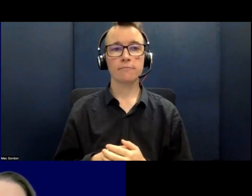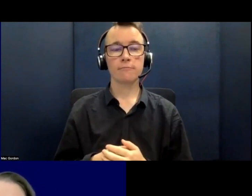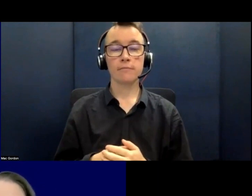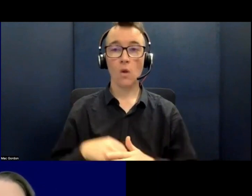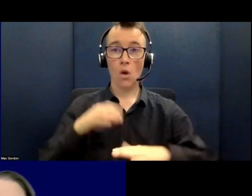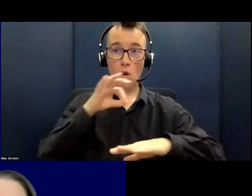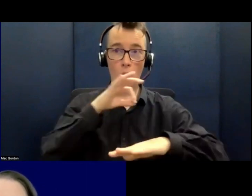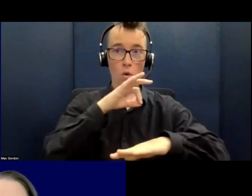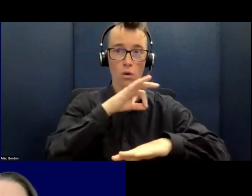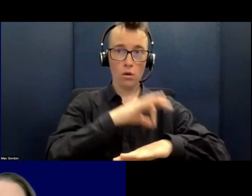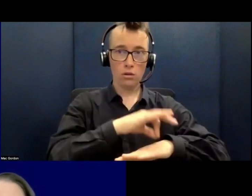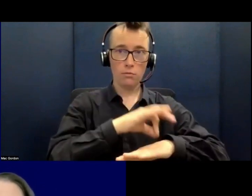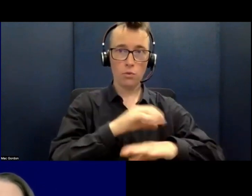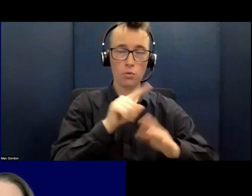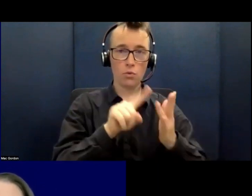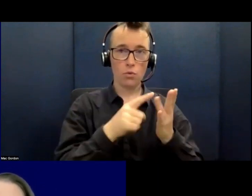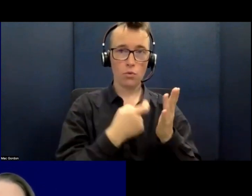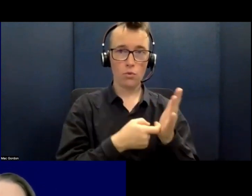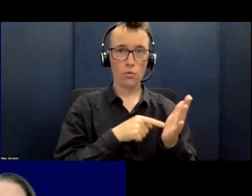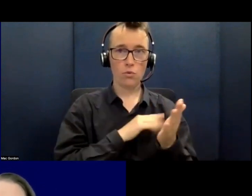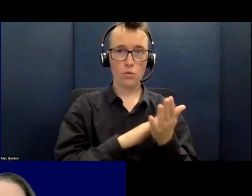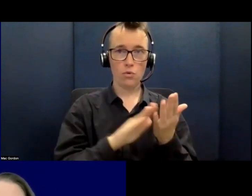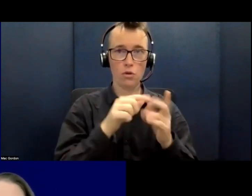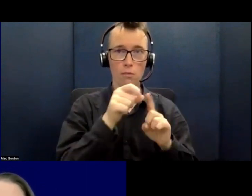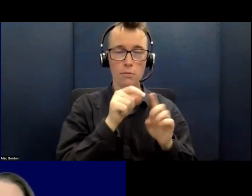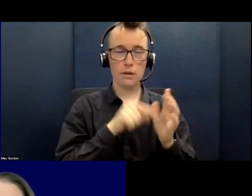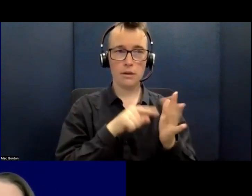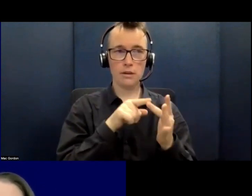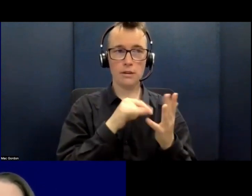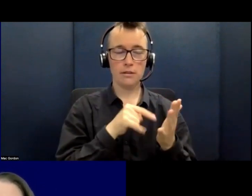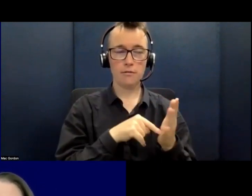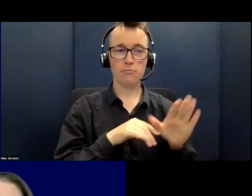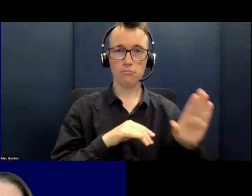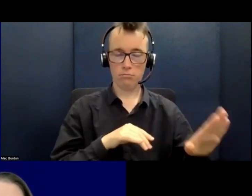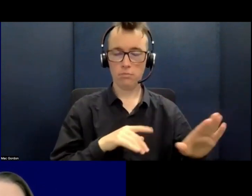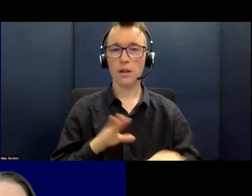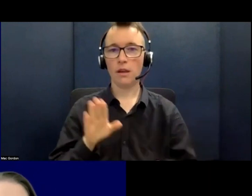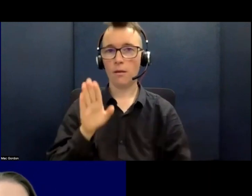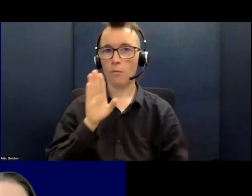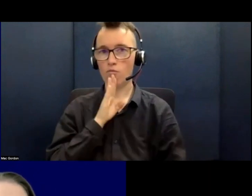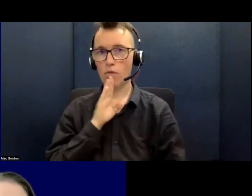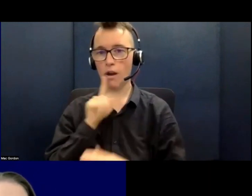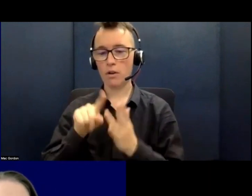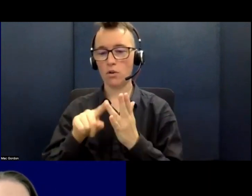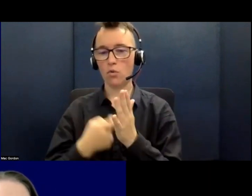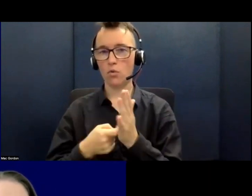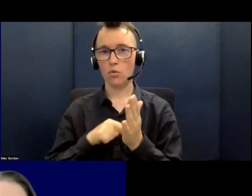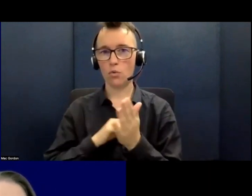orthoptist versus a private orthoptist and I'd say possibly a community-based